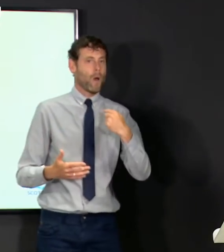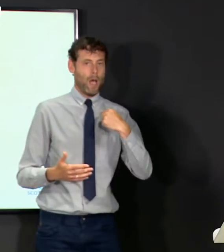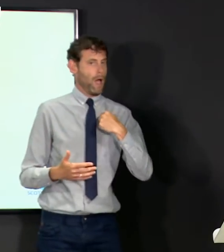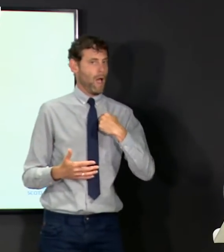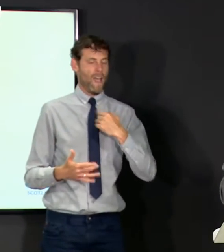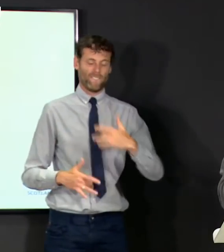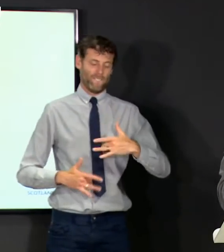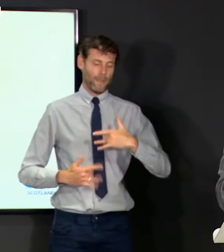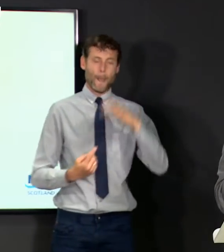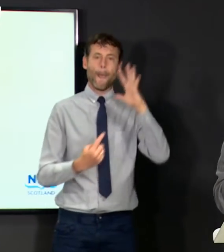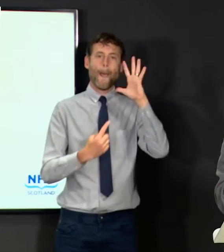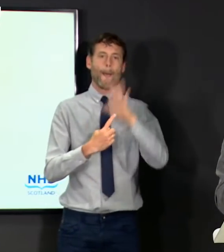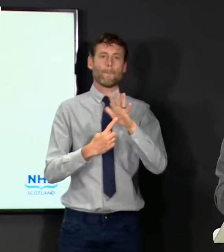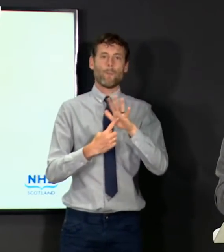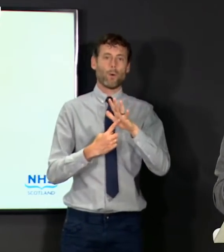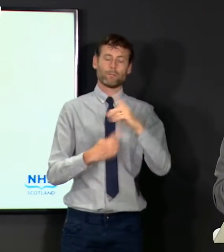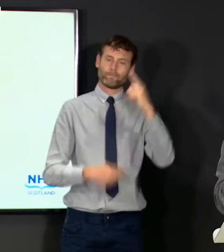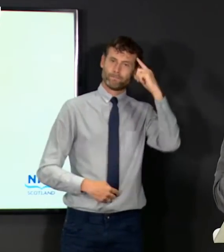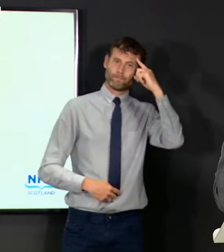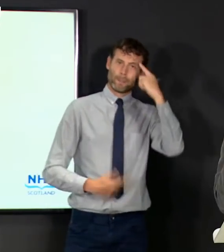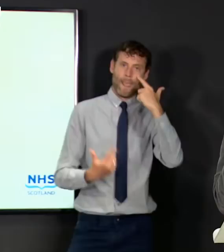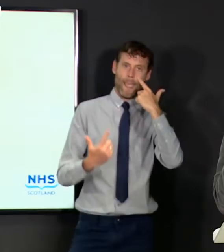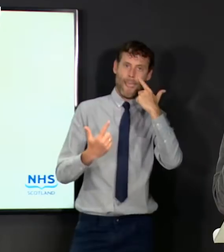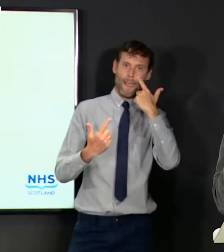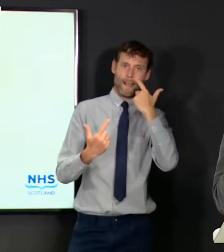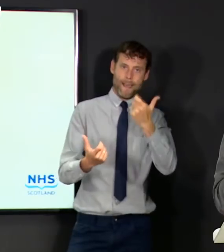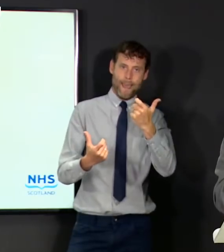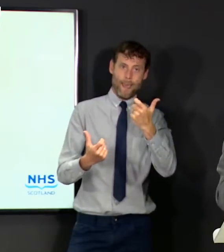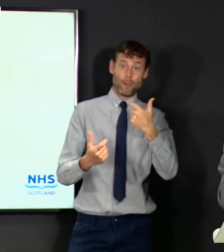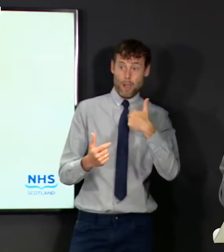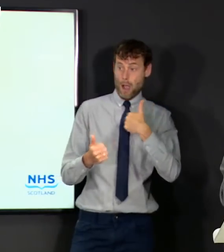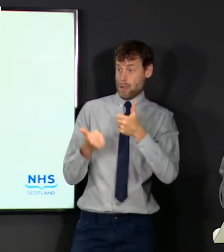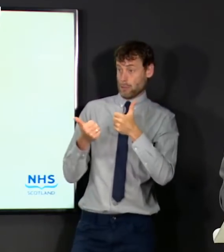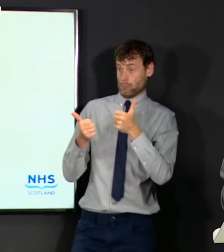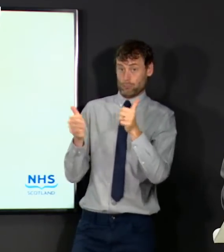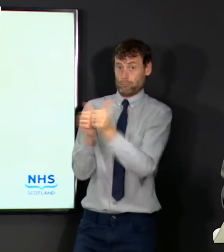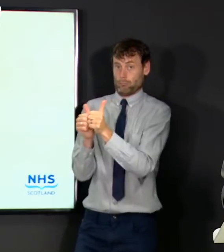I completely support the gradual reopening of the economy, for all of the other harms